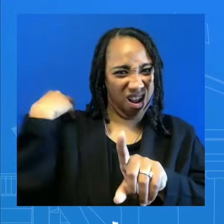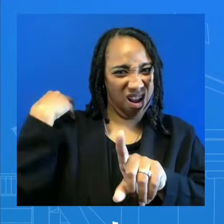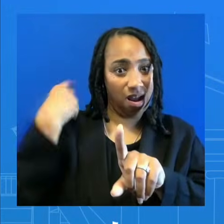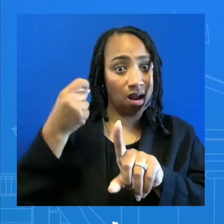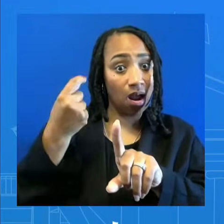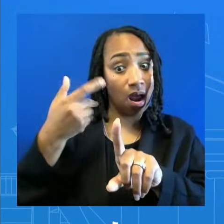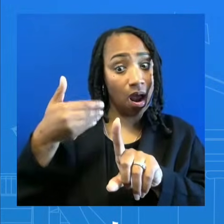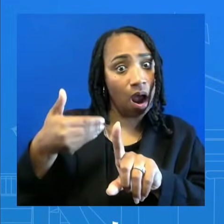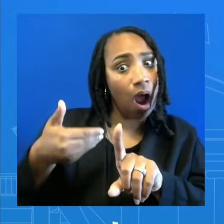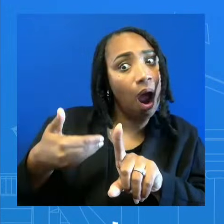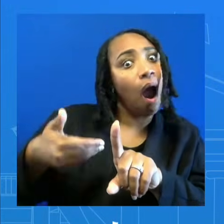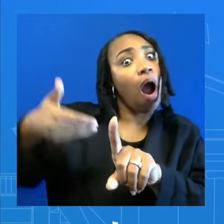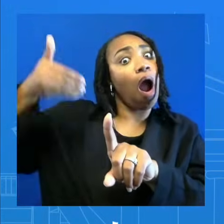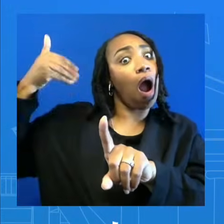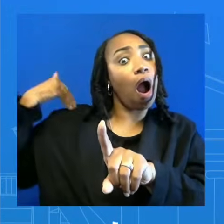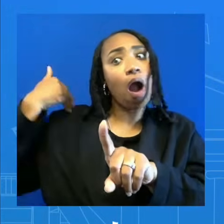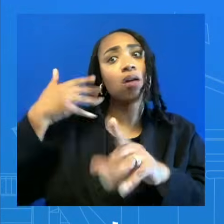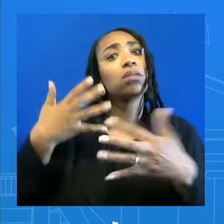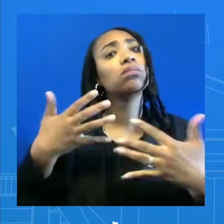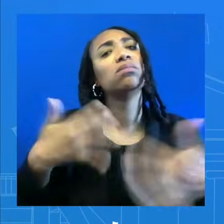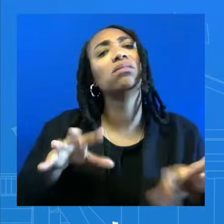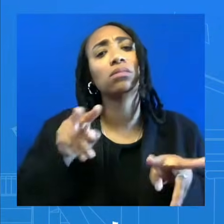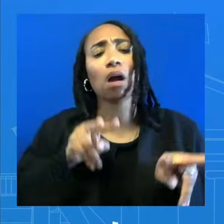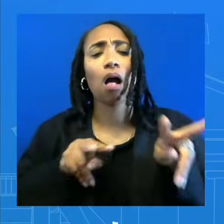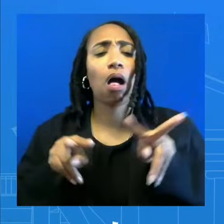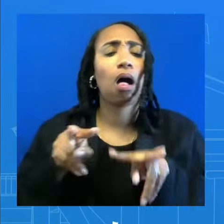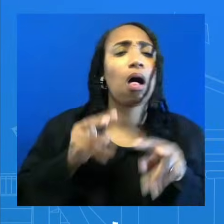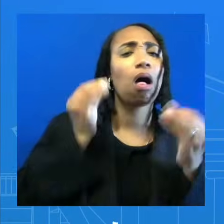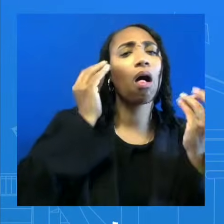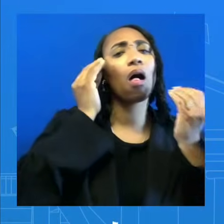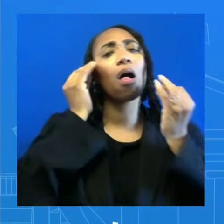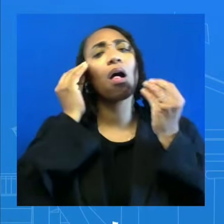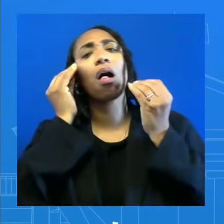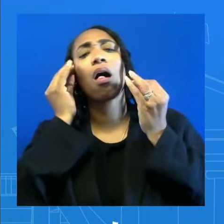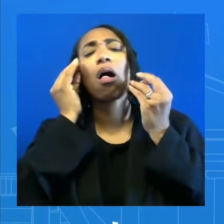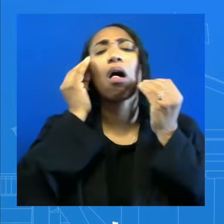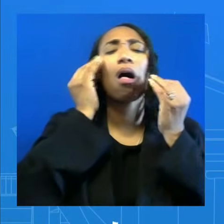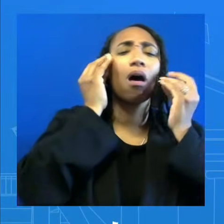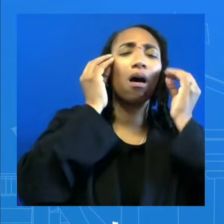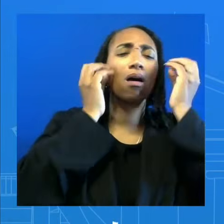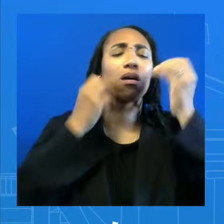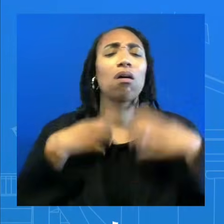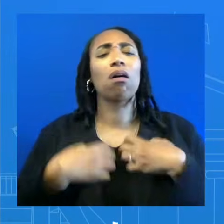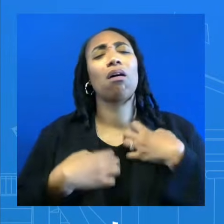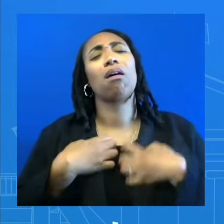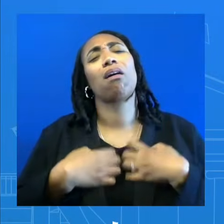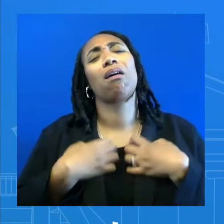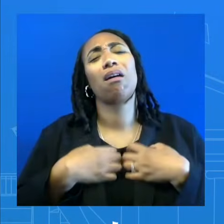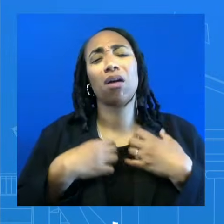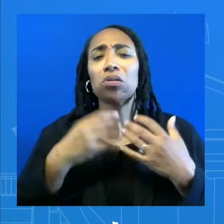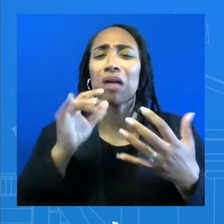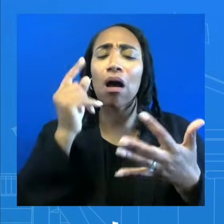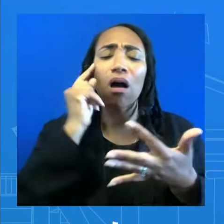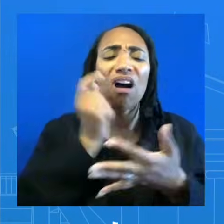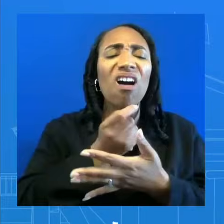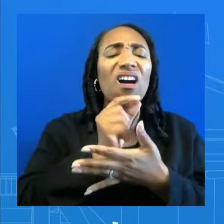For him, there were consequences that changed his decision. I just laid that out moments ago. The Press: But this action pending -- Ms. Jean-Pierre: Yeah. Yeah.